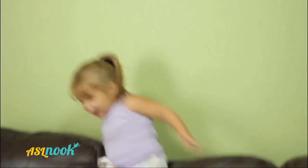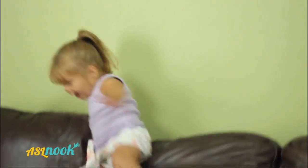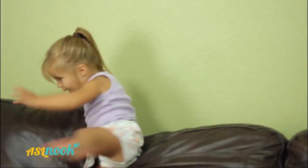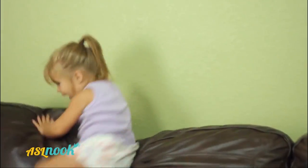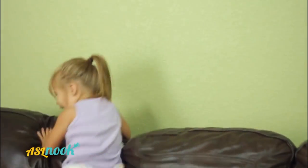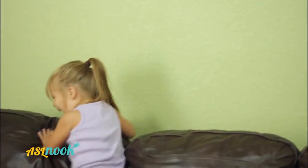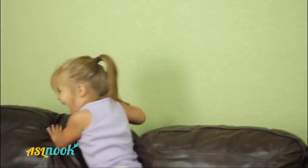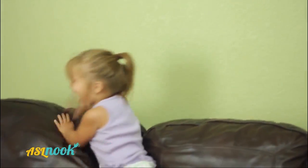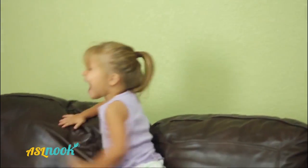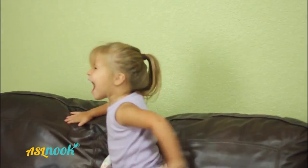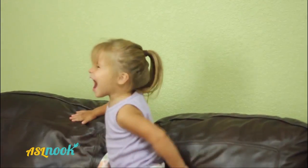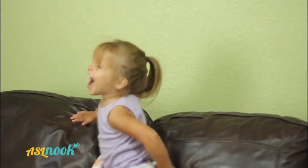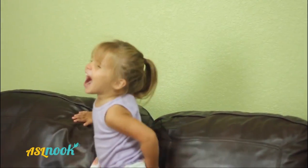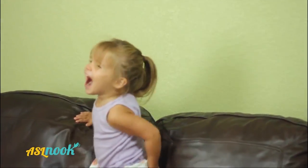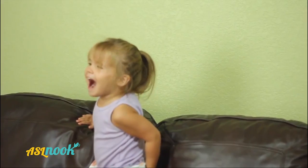Ahhhh!